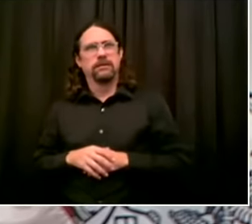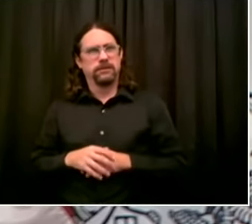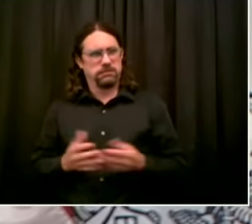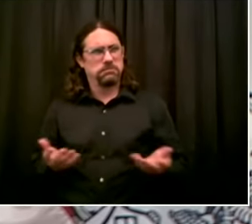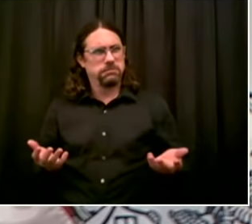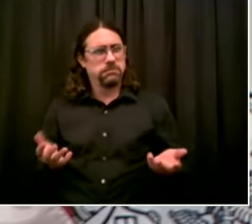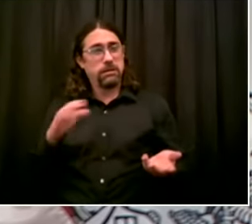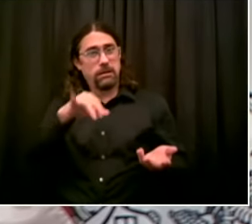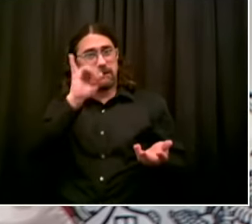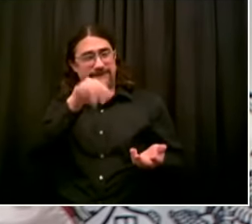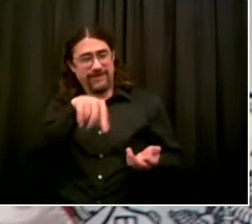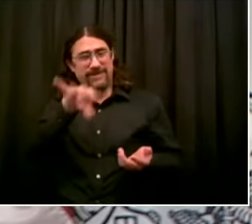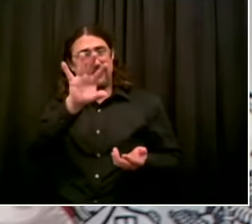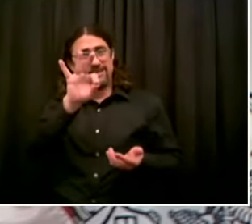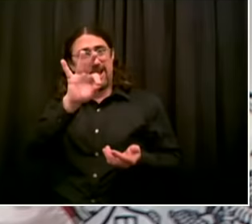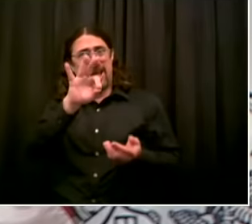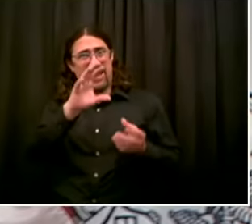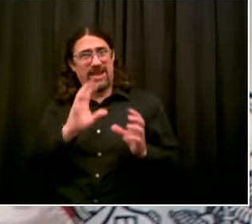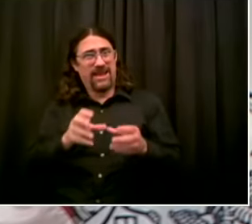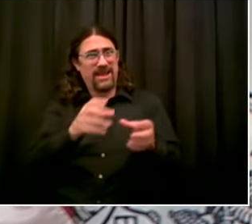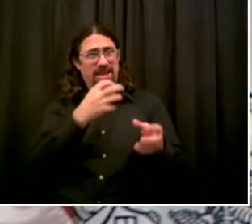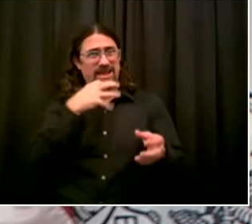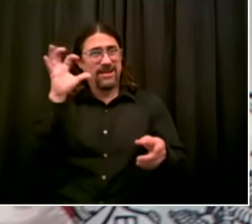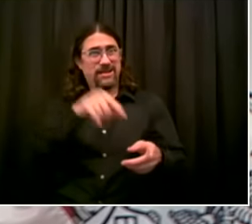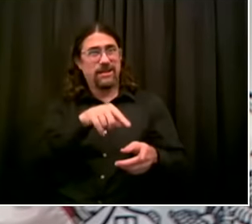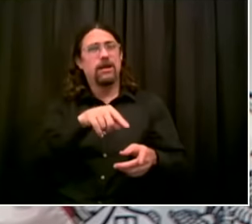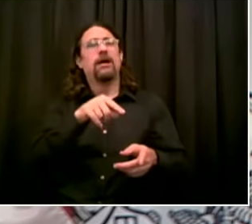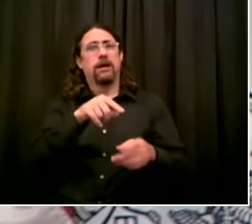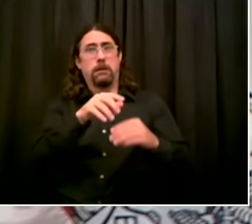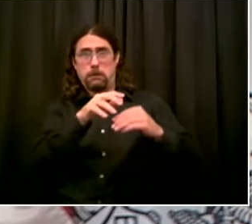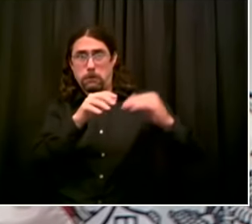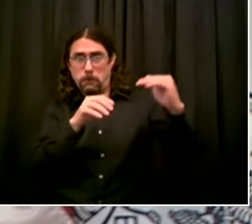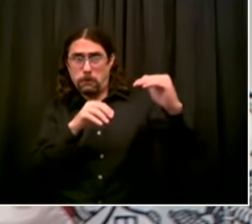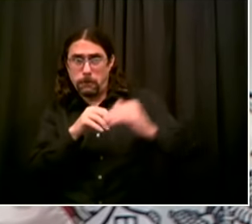MOREPR OBLEMATIC WE WILL TALK TO THE STAY AND DECIDE IF ANY